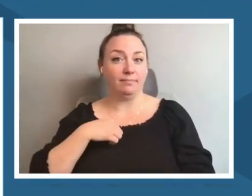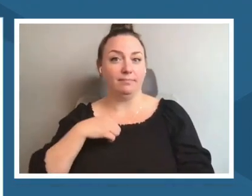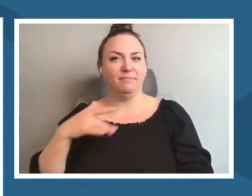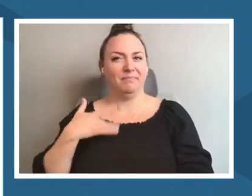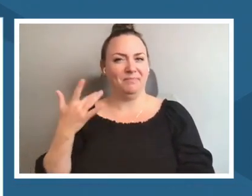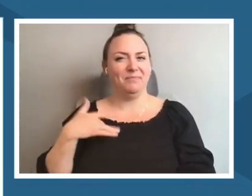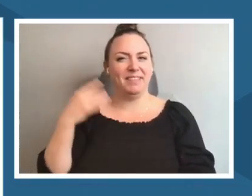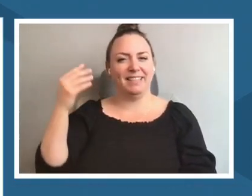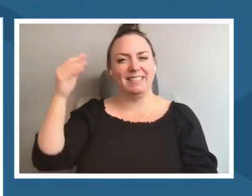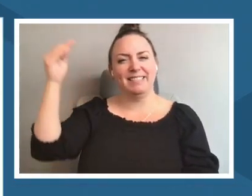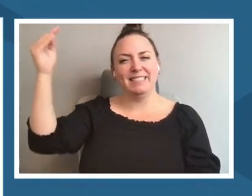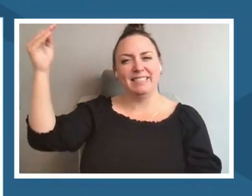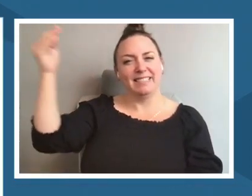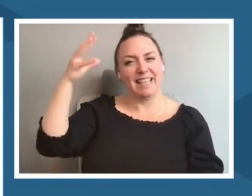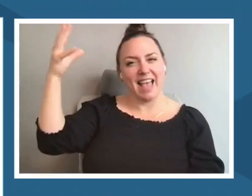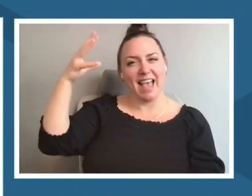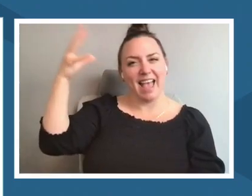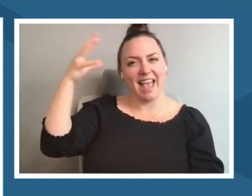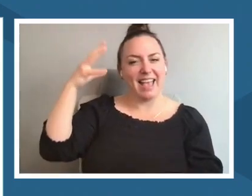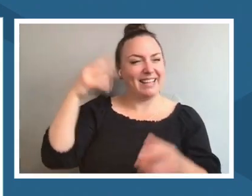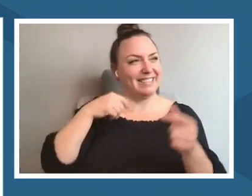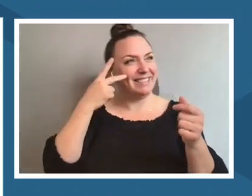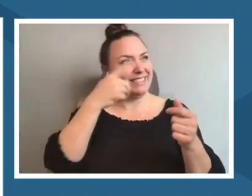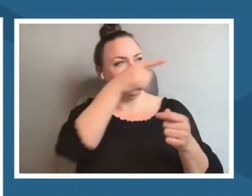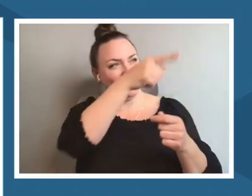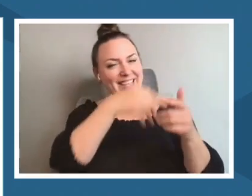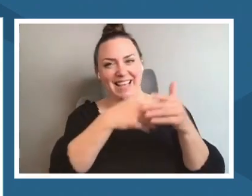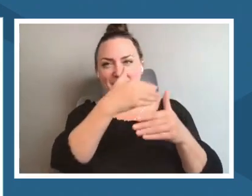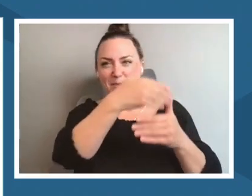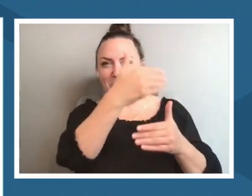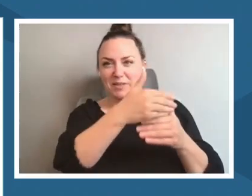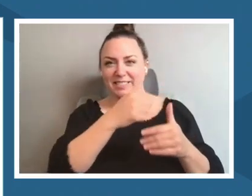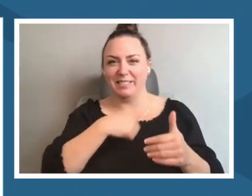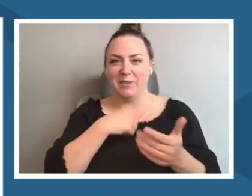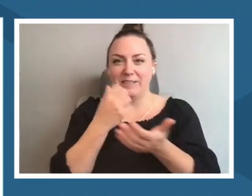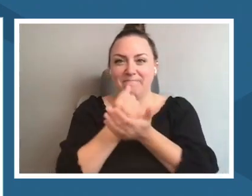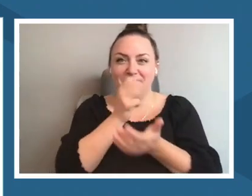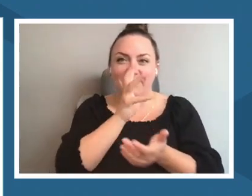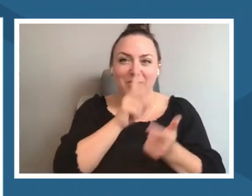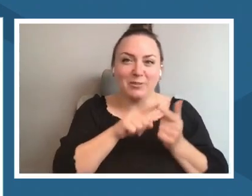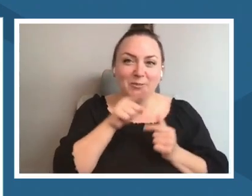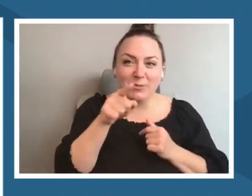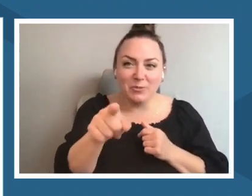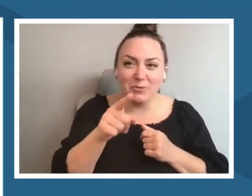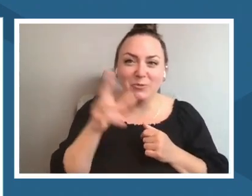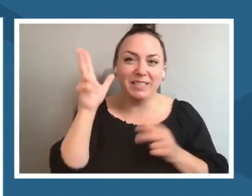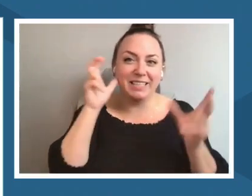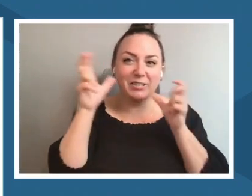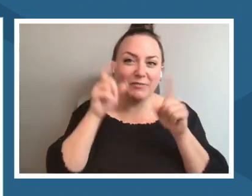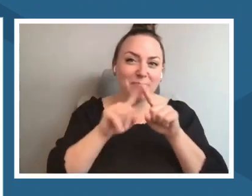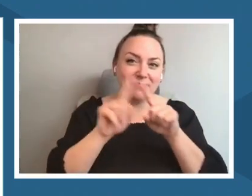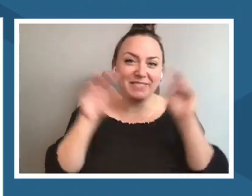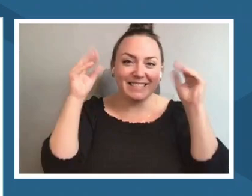outside my window jen because i get to talk with you and hear from teachers i'm